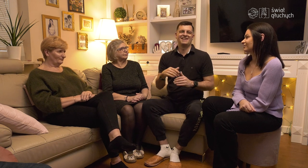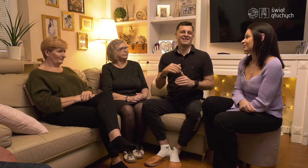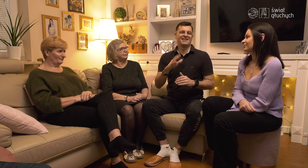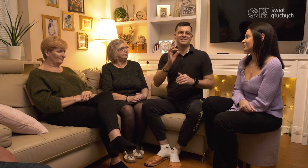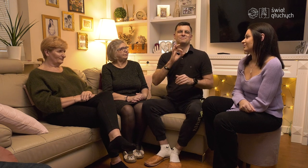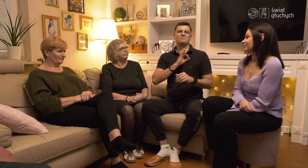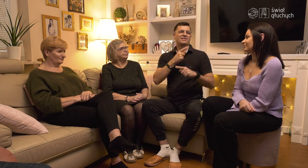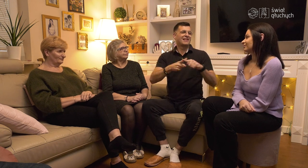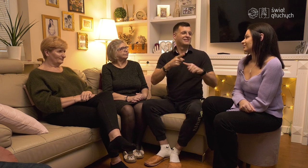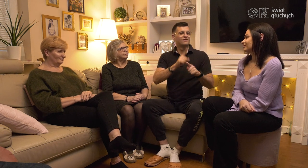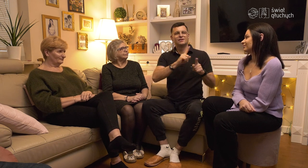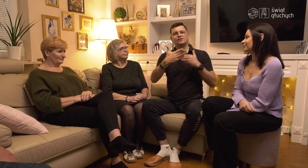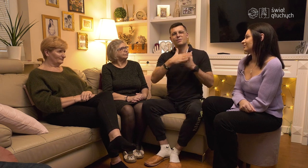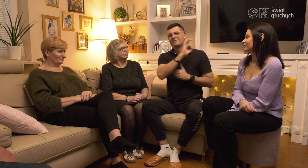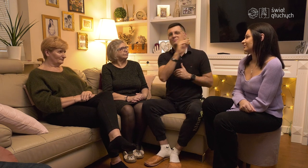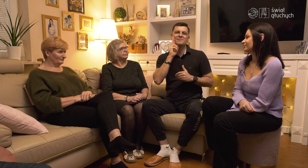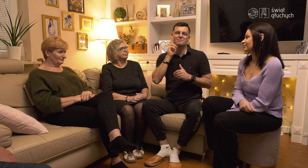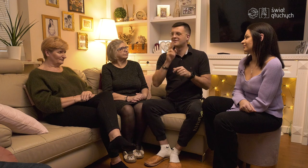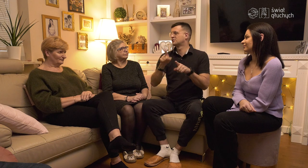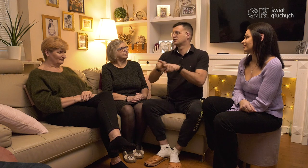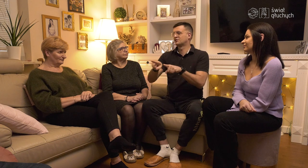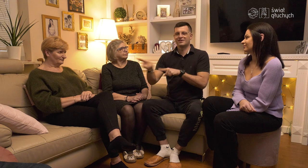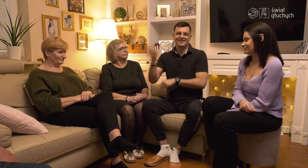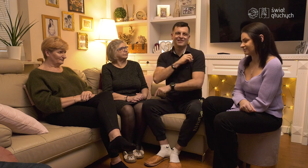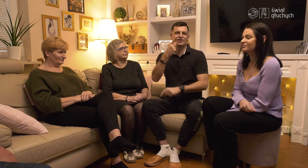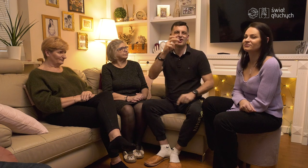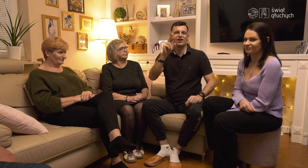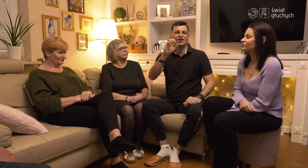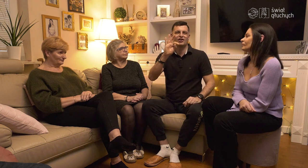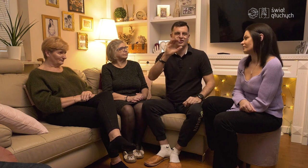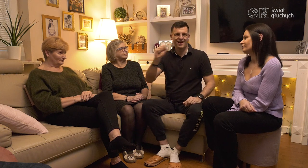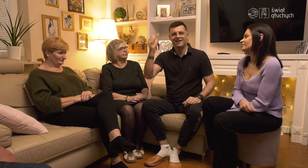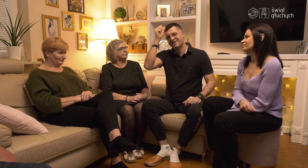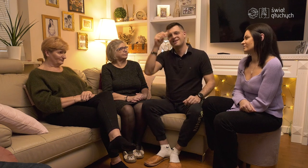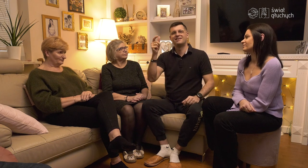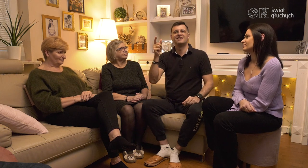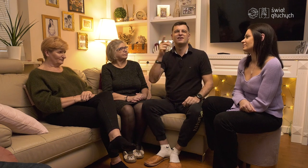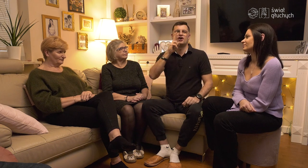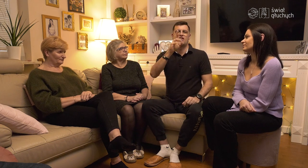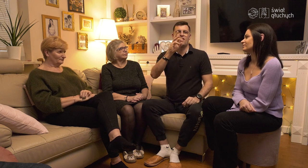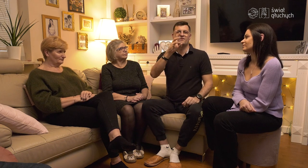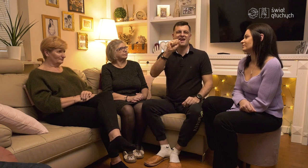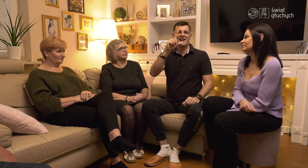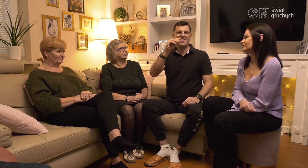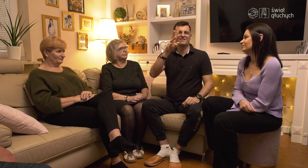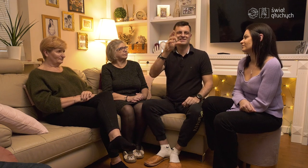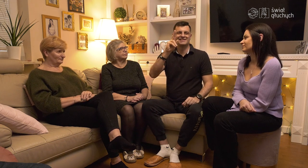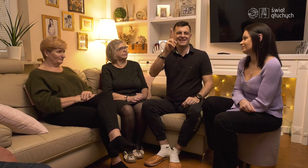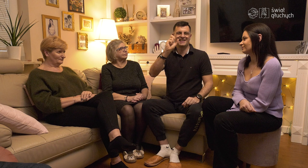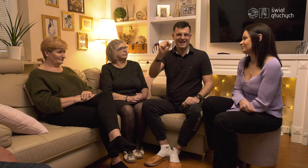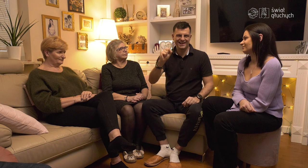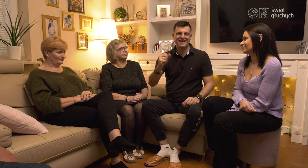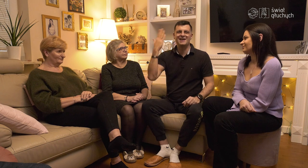My mother-in-law, my wife's mother's sister - Dorota Kowalewska.